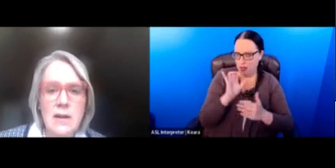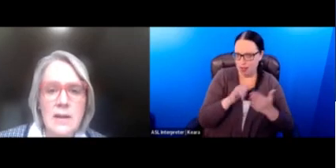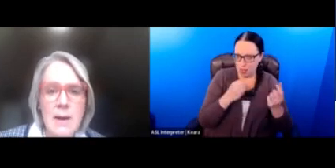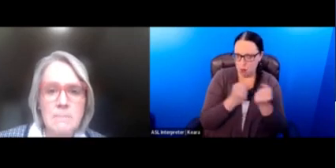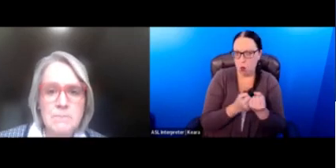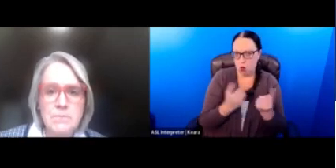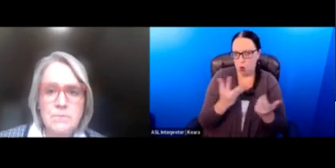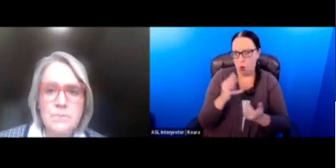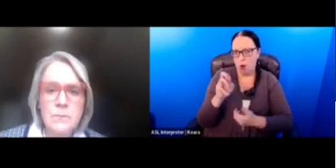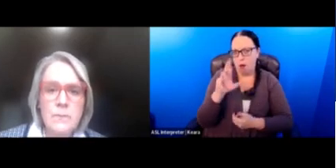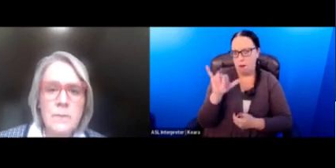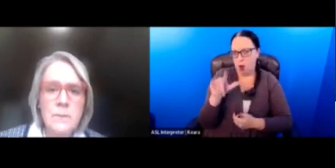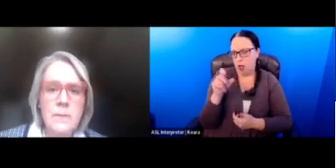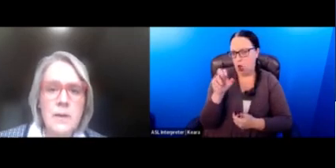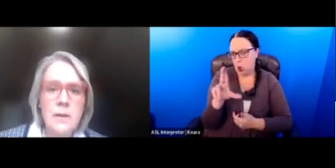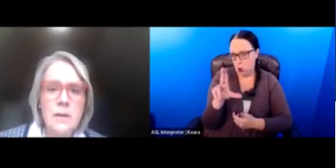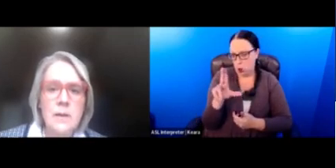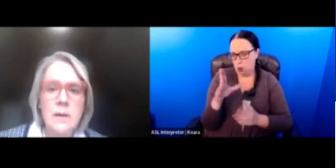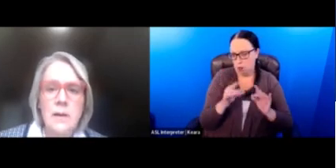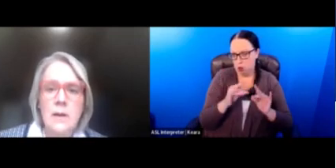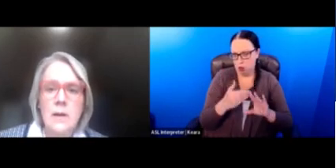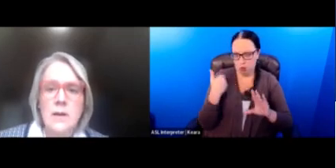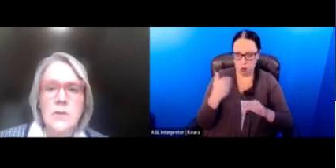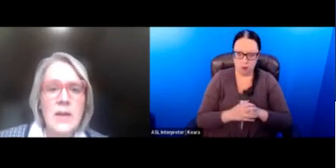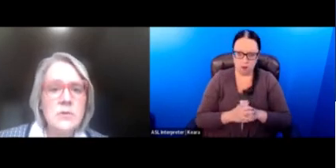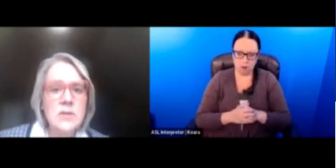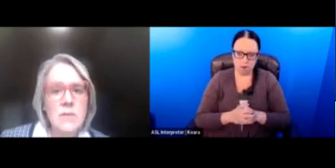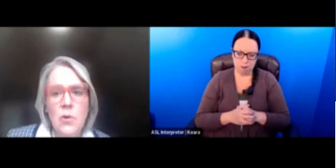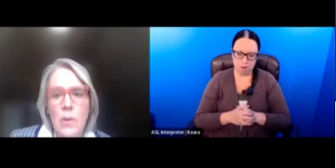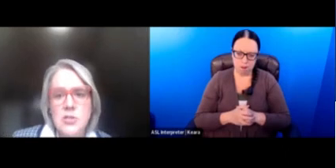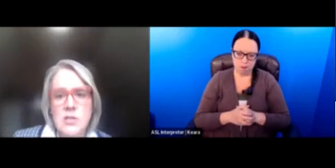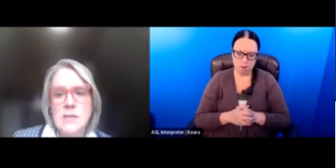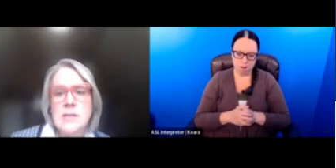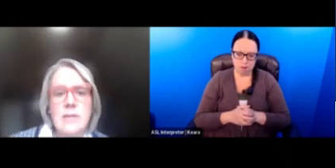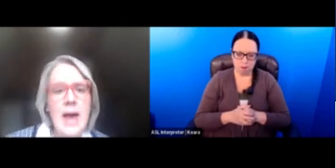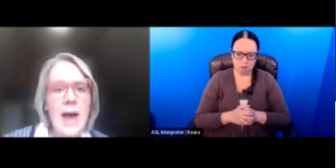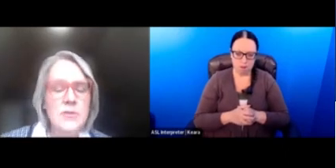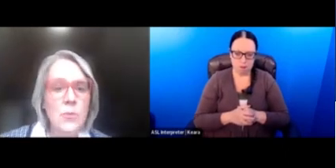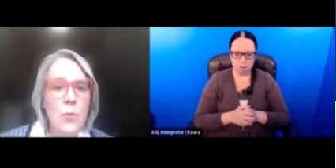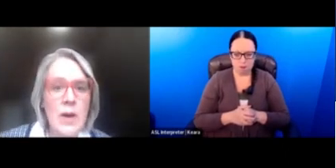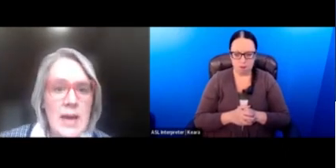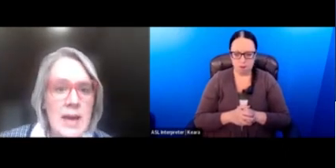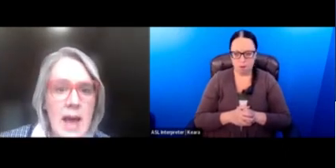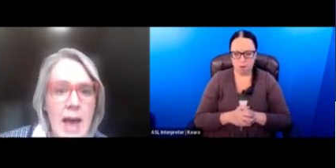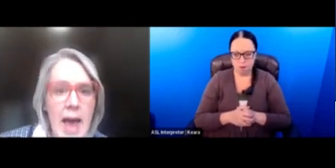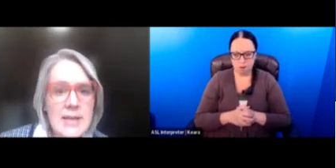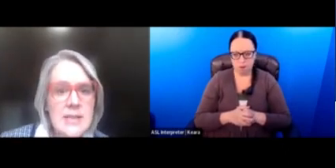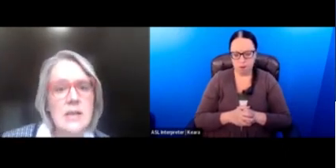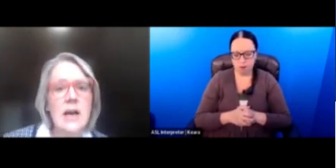talking about. So these are some of the questions that we ask,